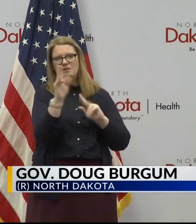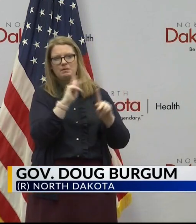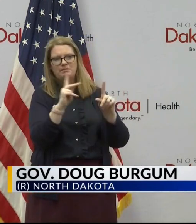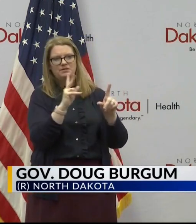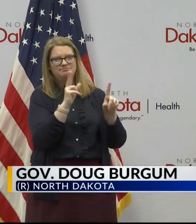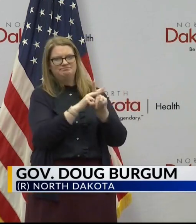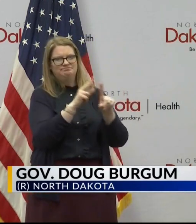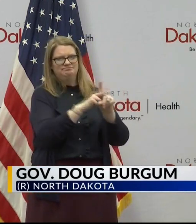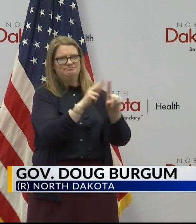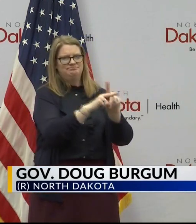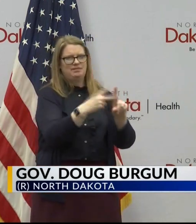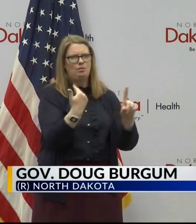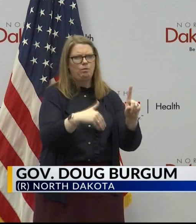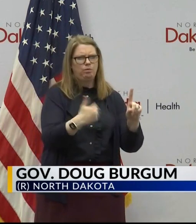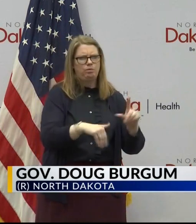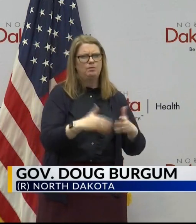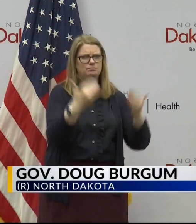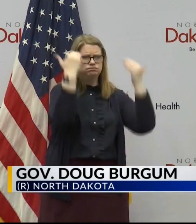NORTH DAKOTA, WHO HAS BEEN